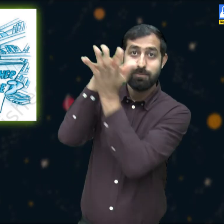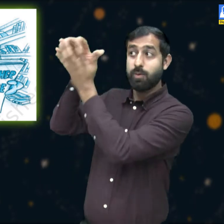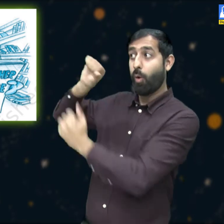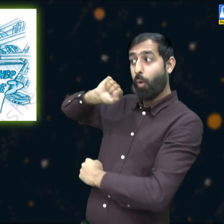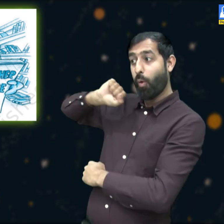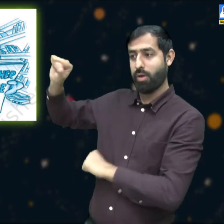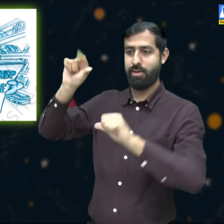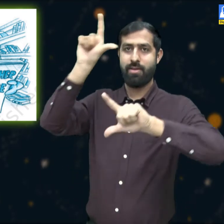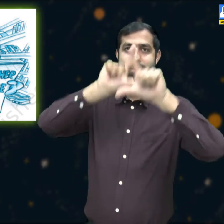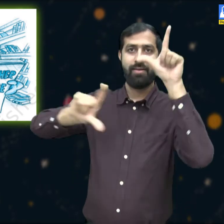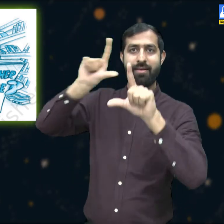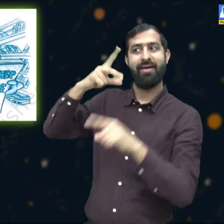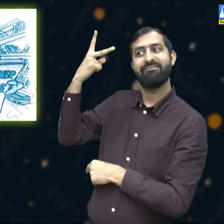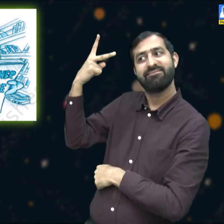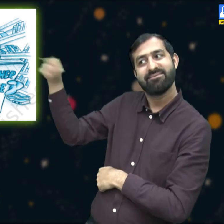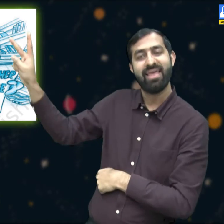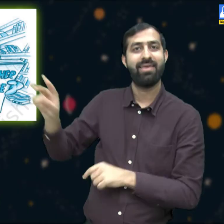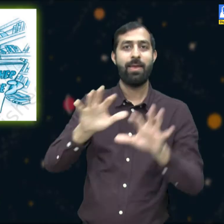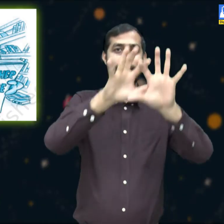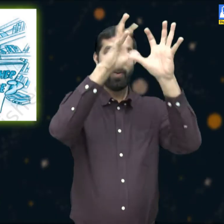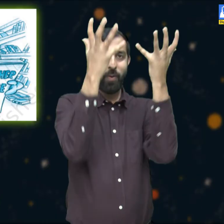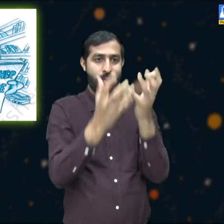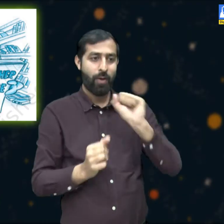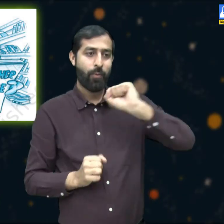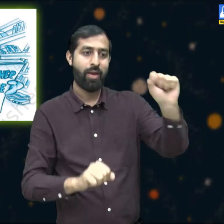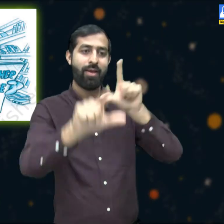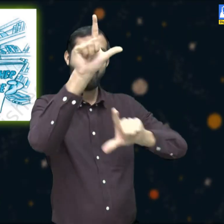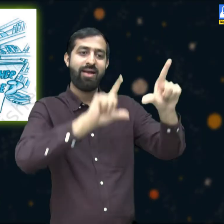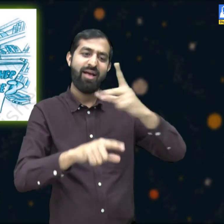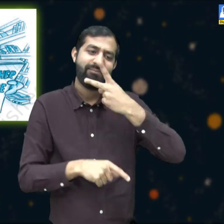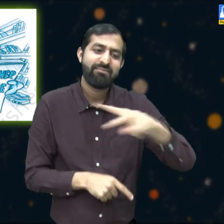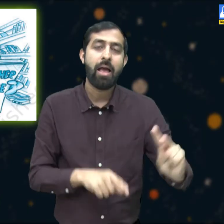The language of martians and the earthlings was different .